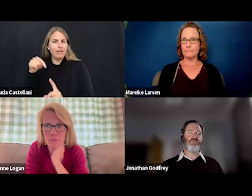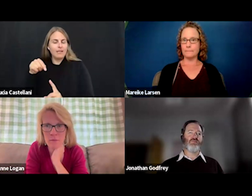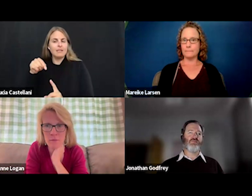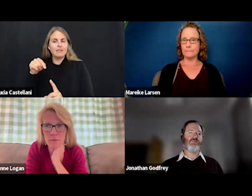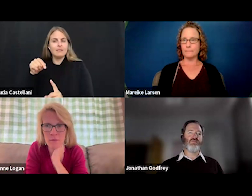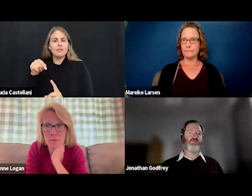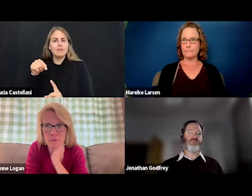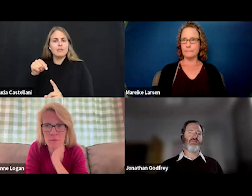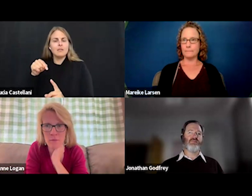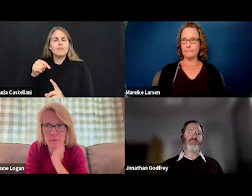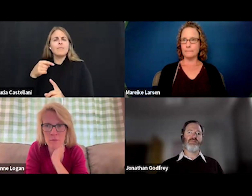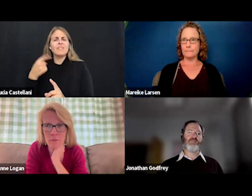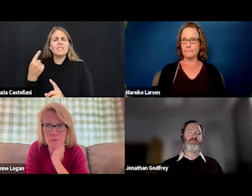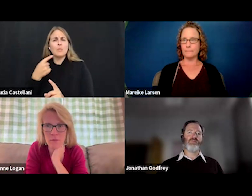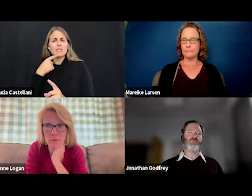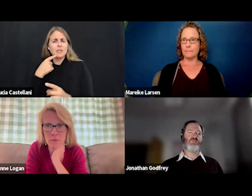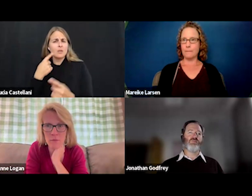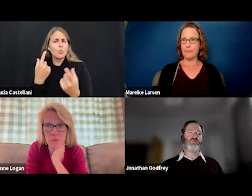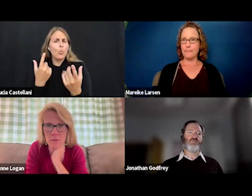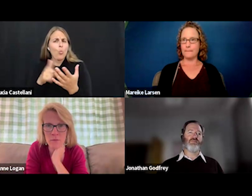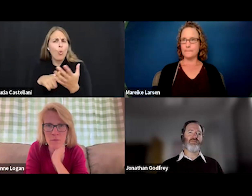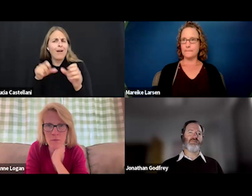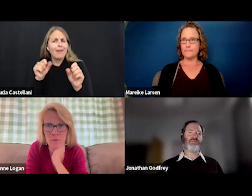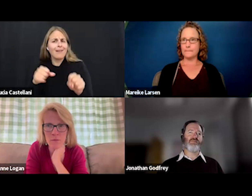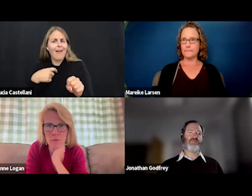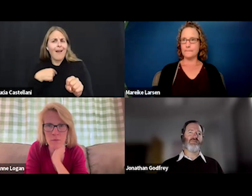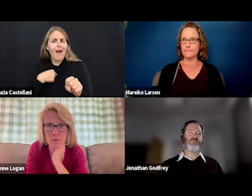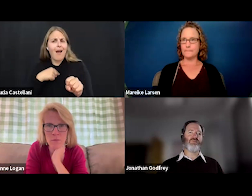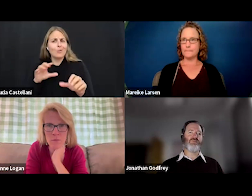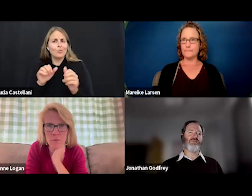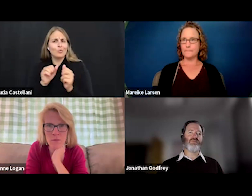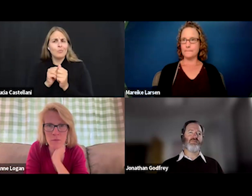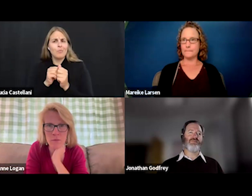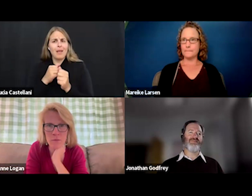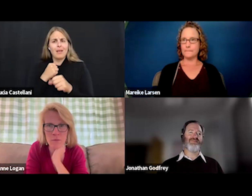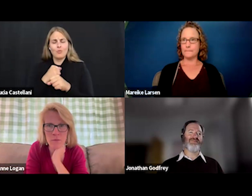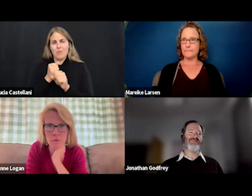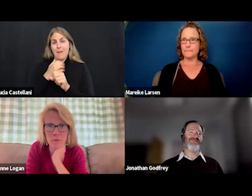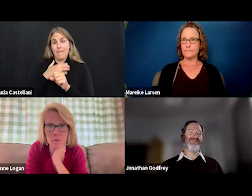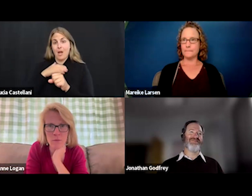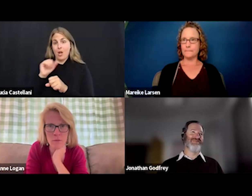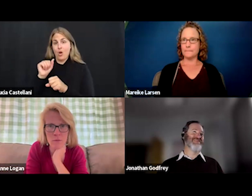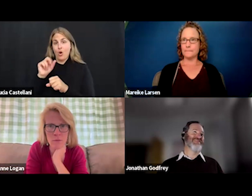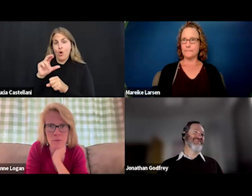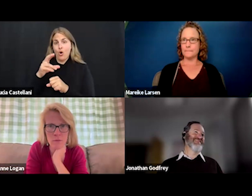what can I do to make my archive papers more accessible?